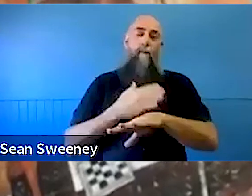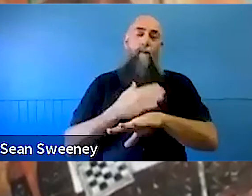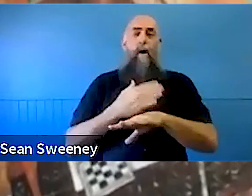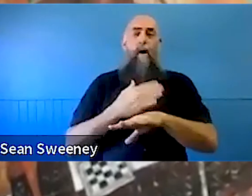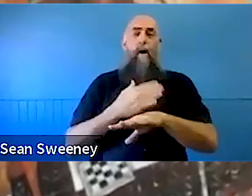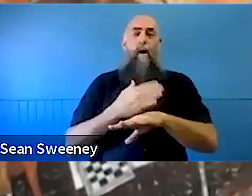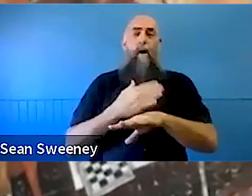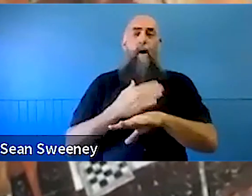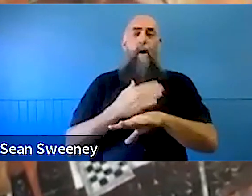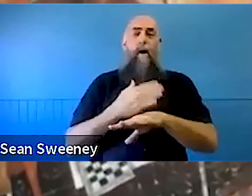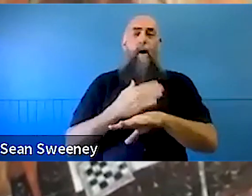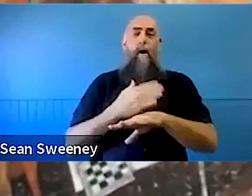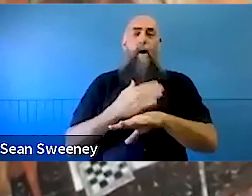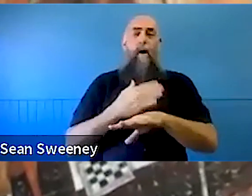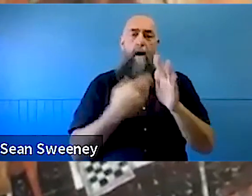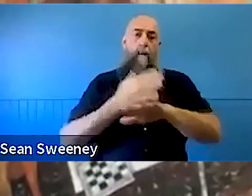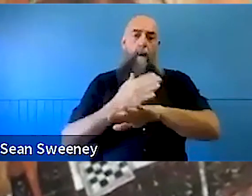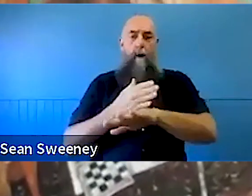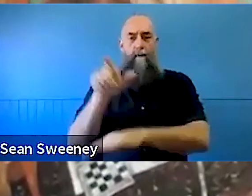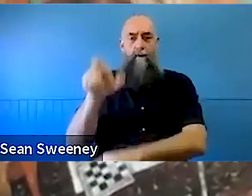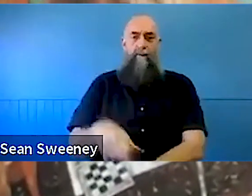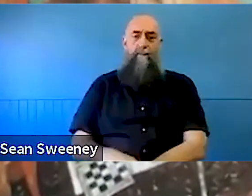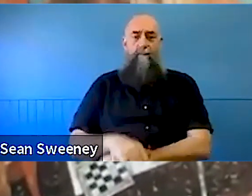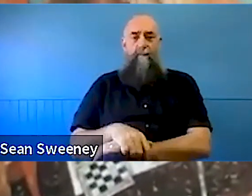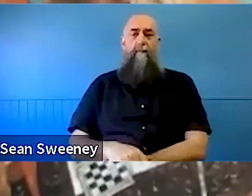Today I will talk about my top 10 tips.